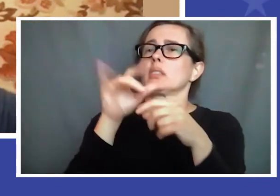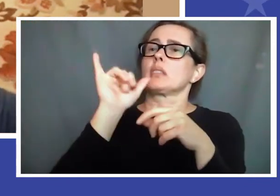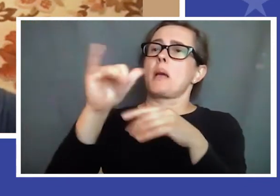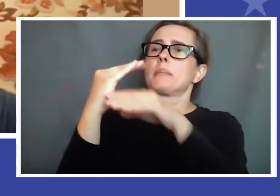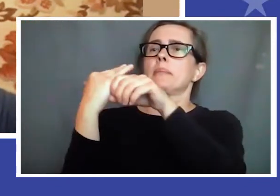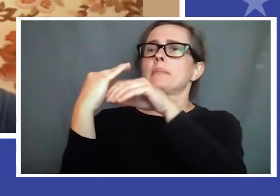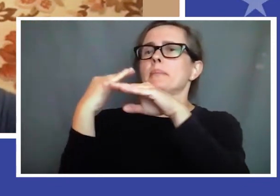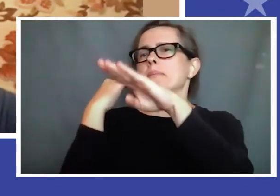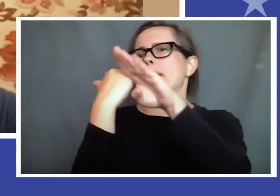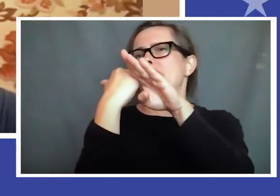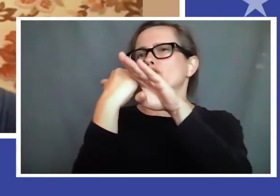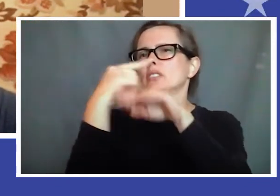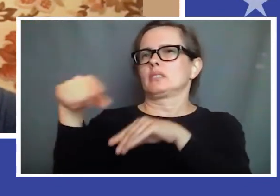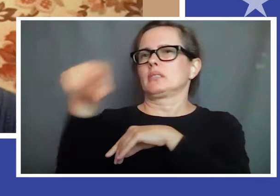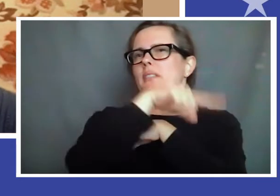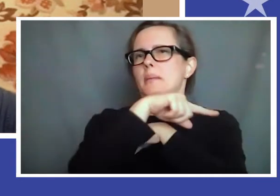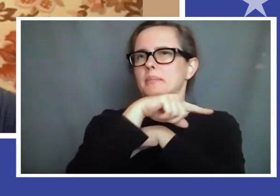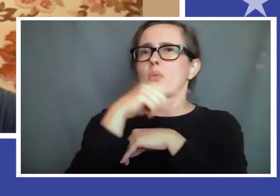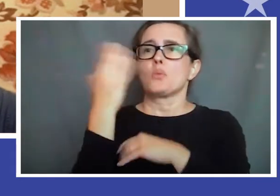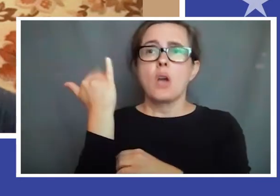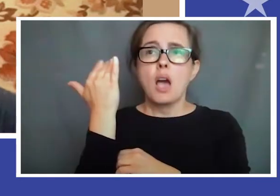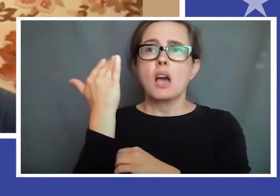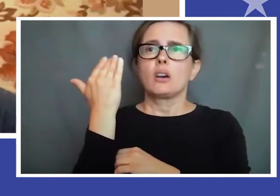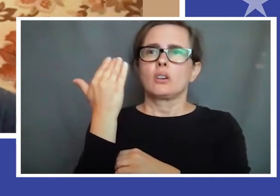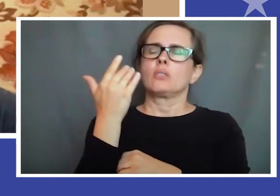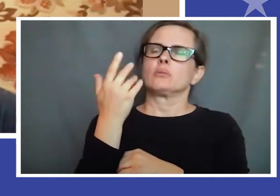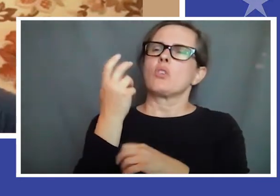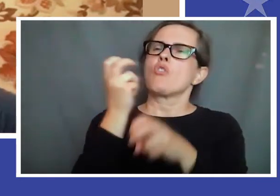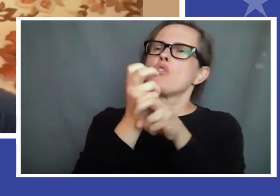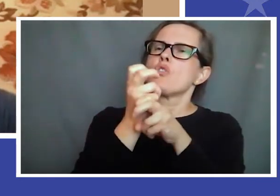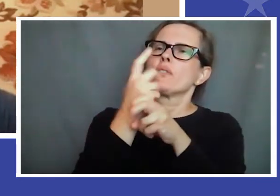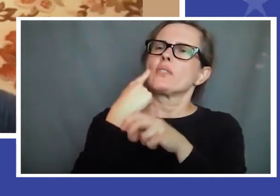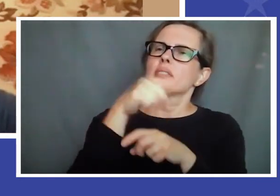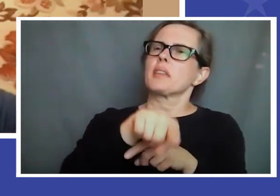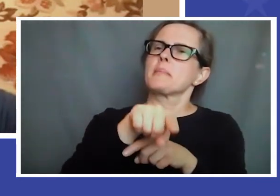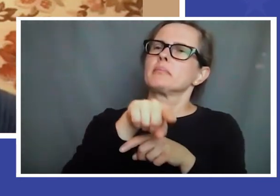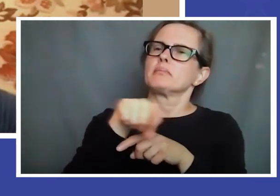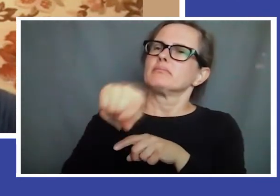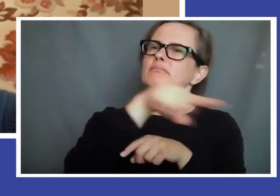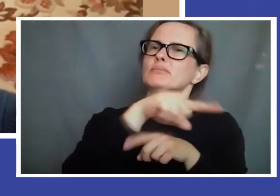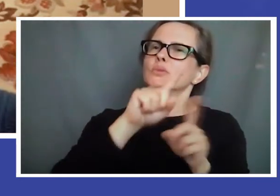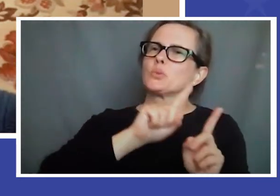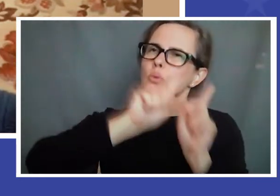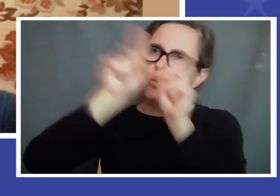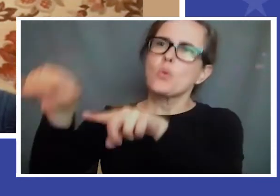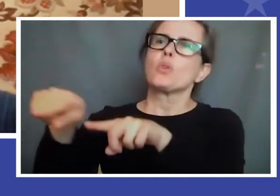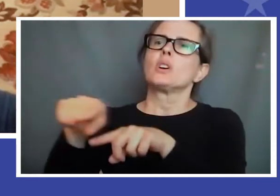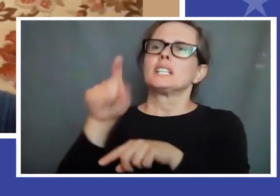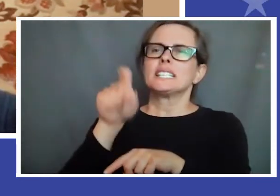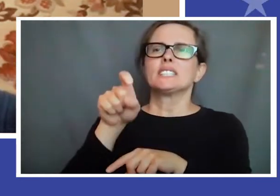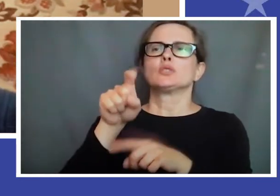Then that's a way to prevent people from voting and put an encumbrance on them to vote. And I think what we do is,